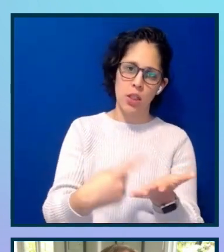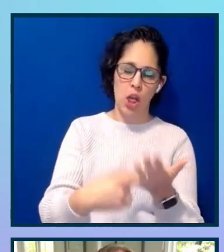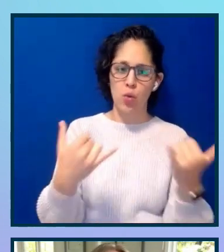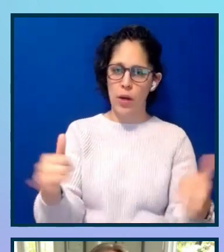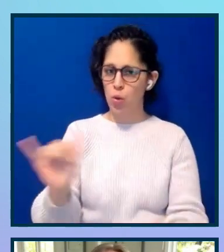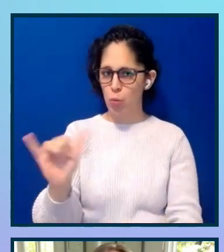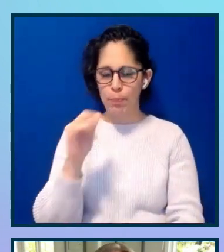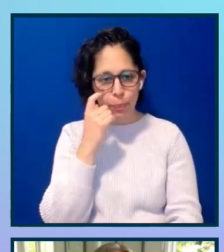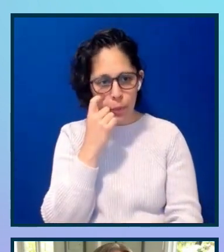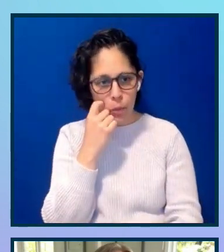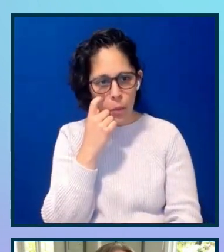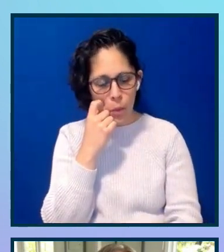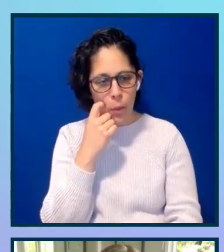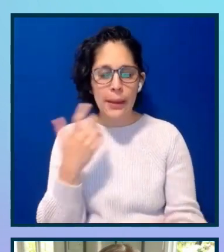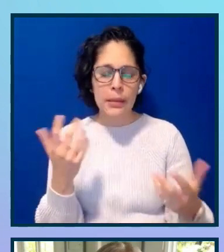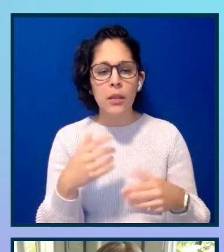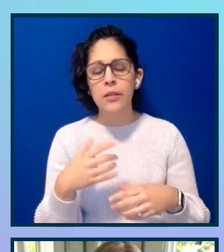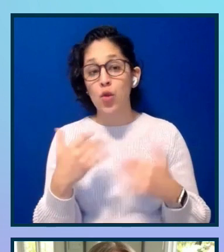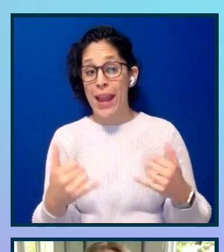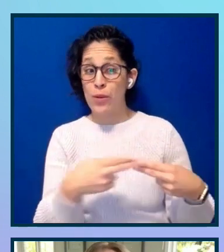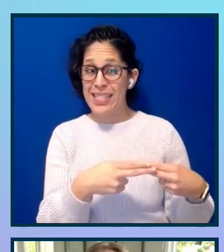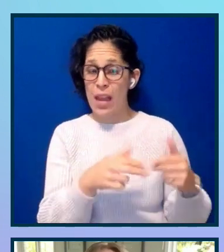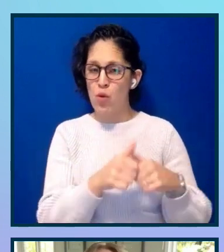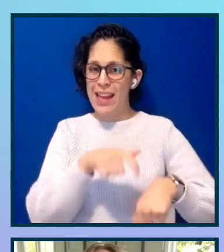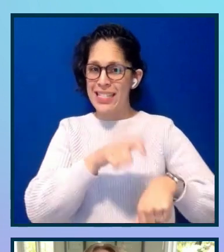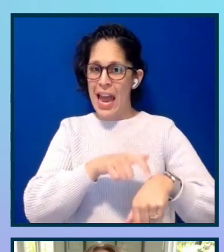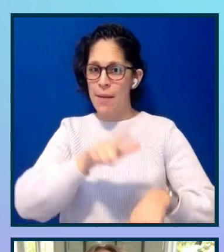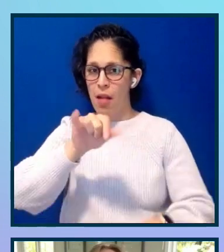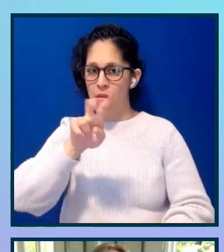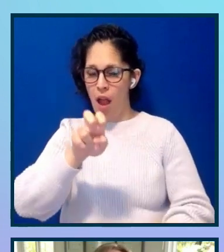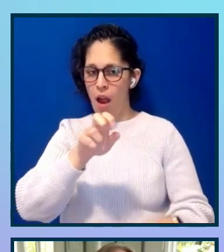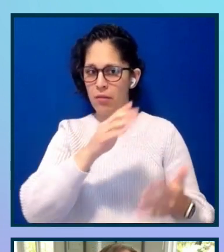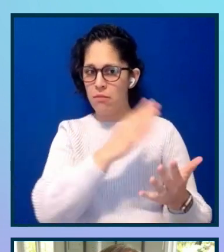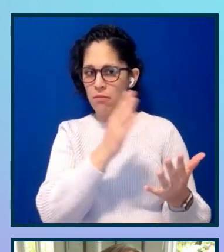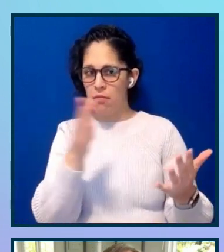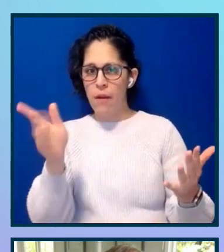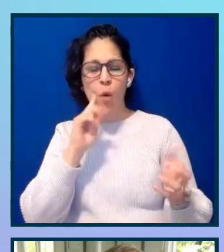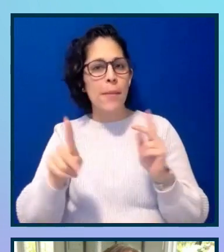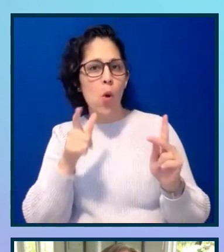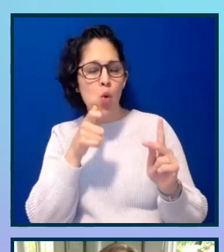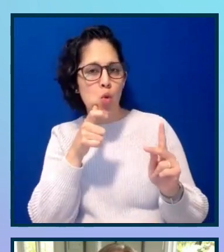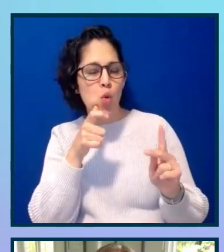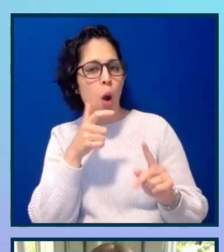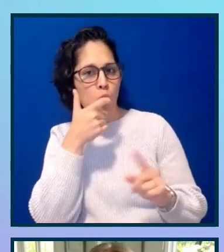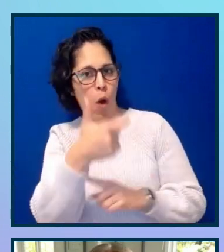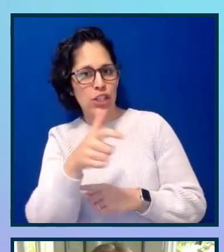I'm covering a timeline. Now we're looking at a slide with a timeline for those people who are watching this on demand and you wanna jump around this video,